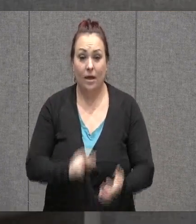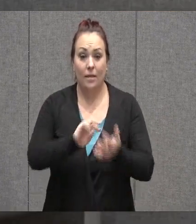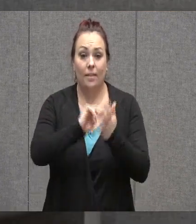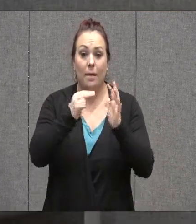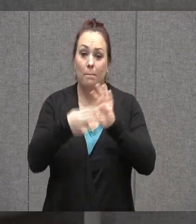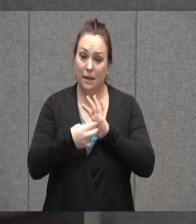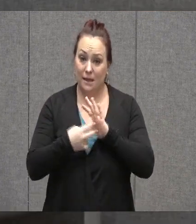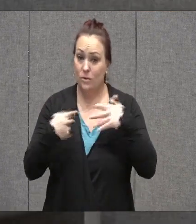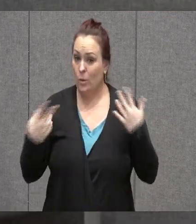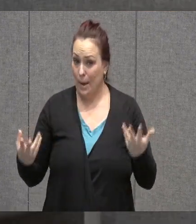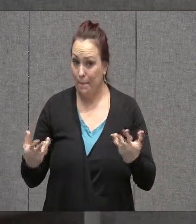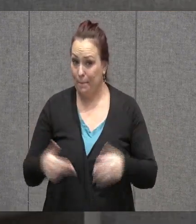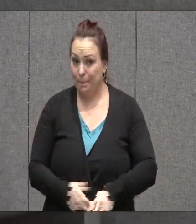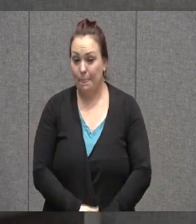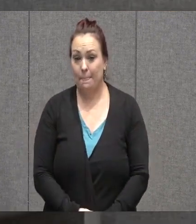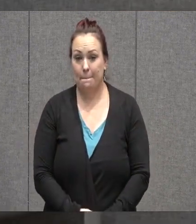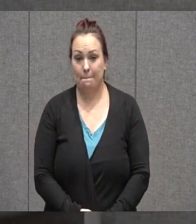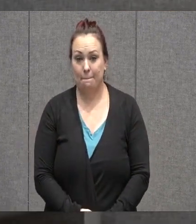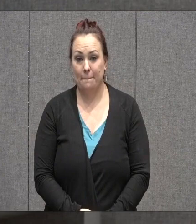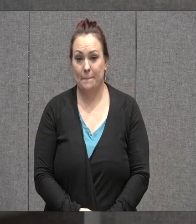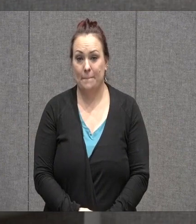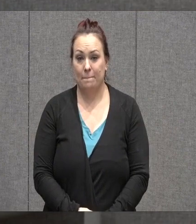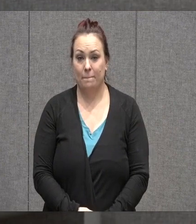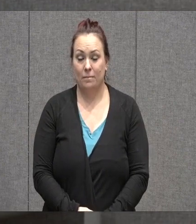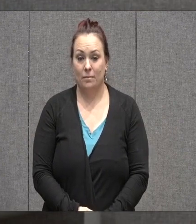It means not.